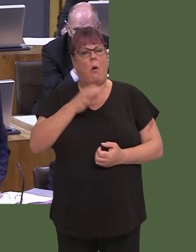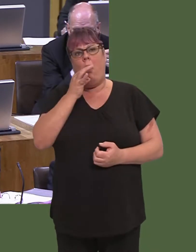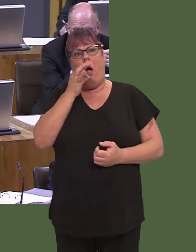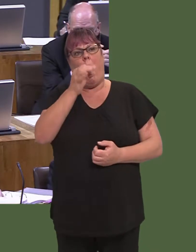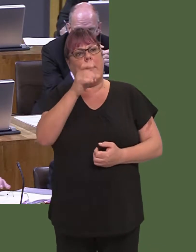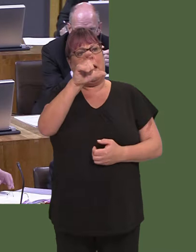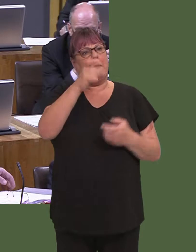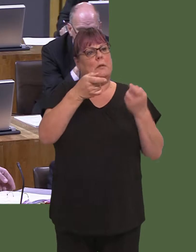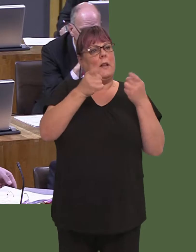Secretary to respond in writing to the Member.